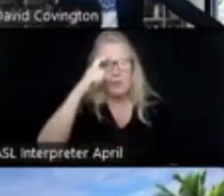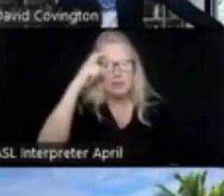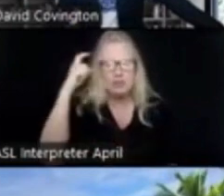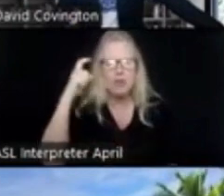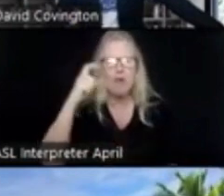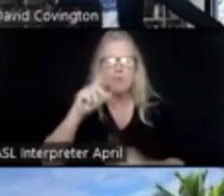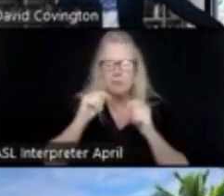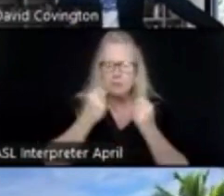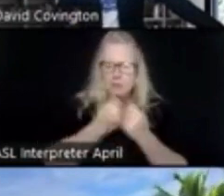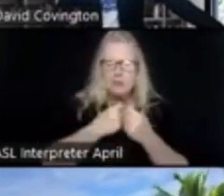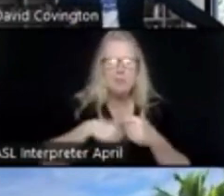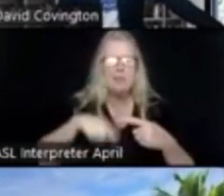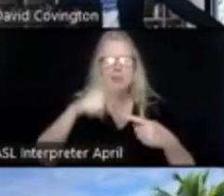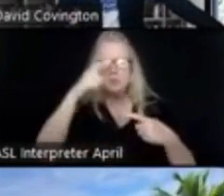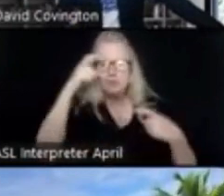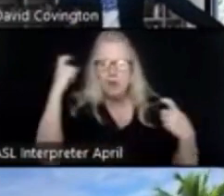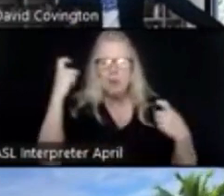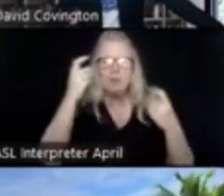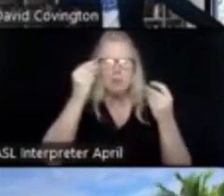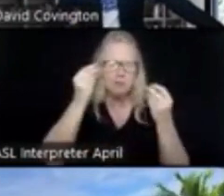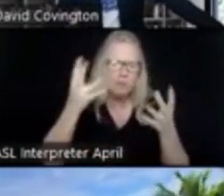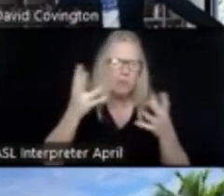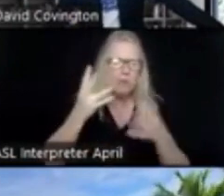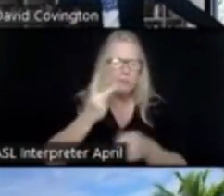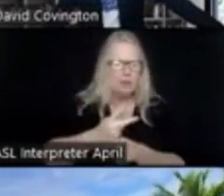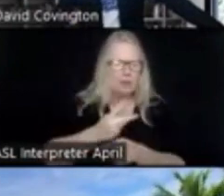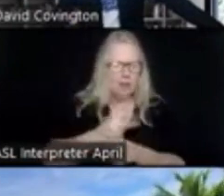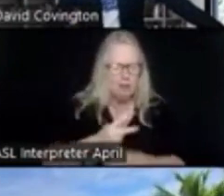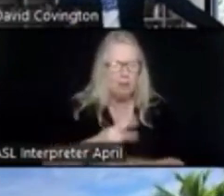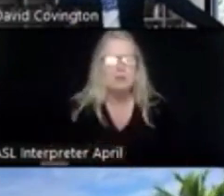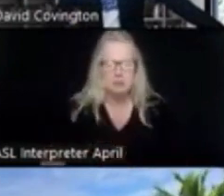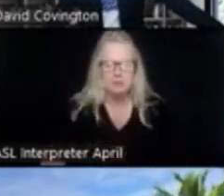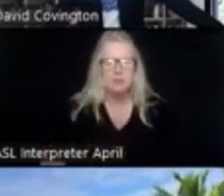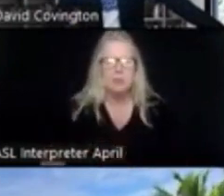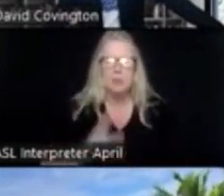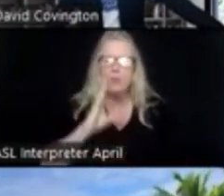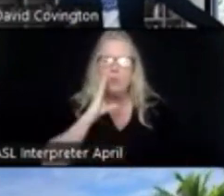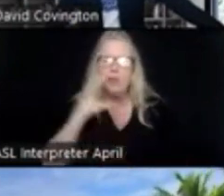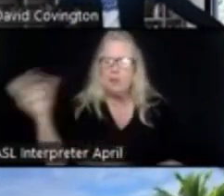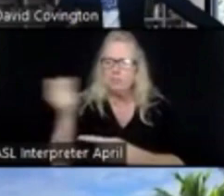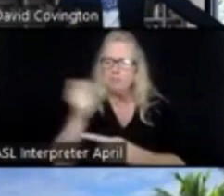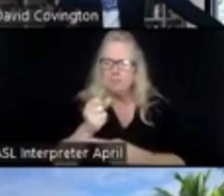WE WOULD ALWAYS BRING SOMEONE WITH LIVED EXPERTISE.